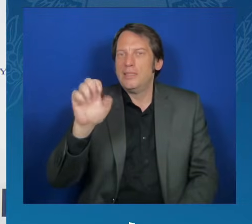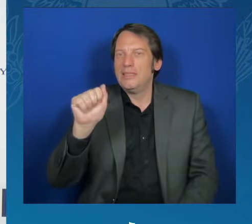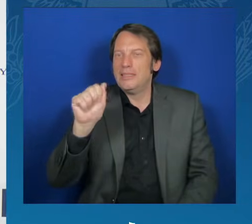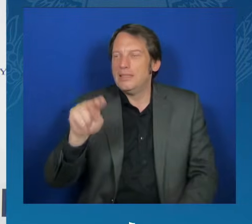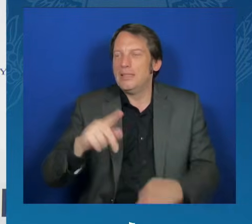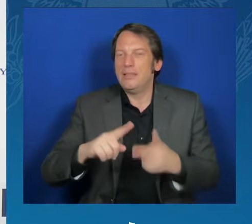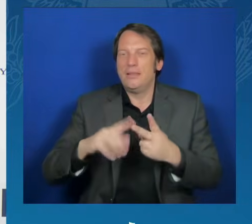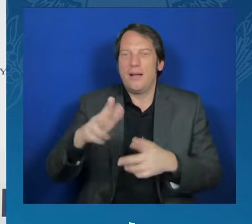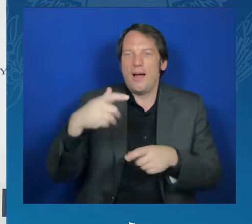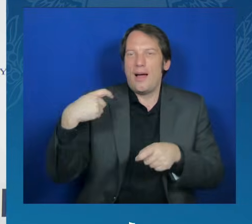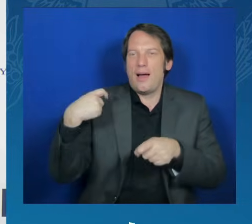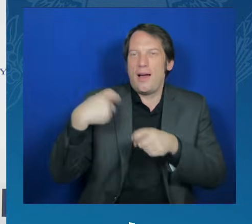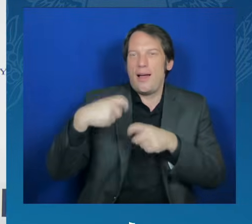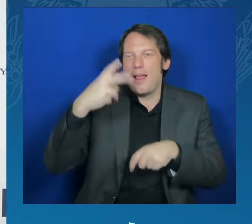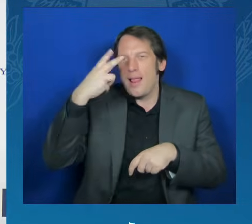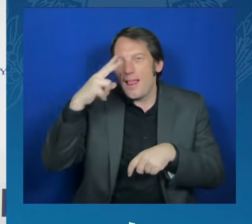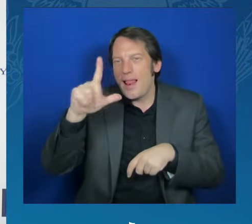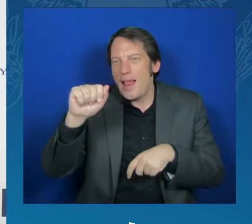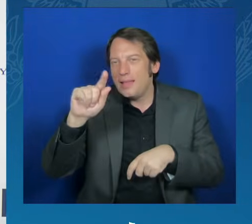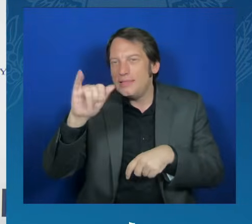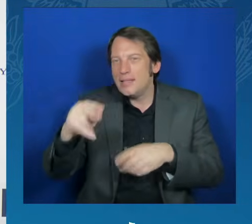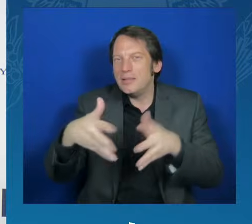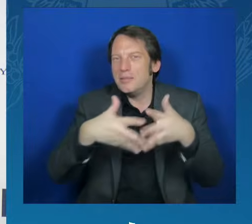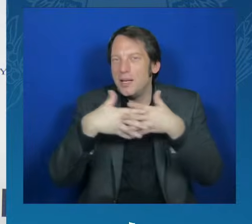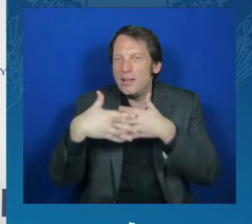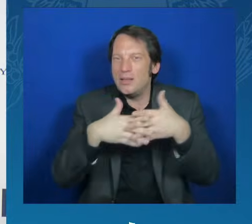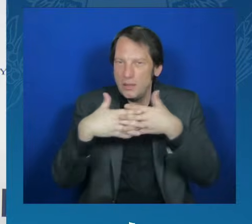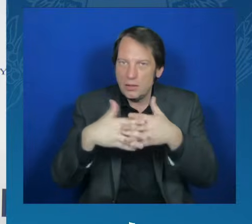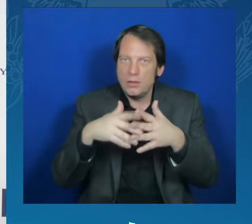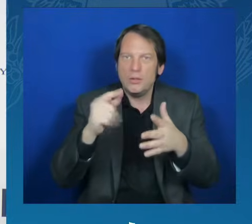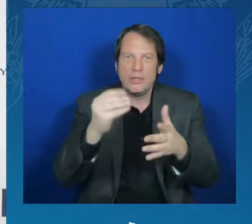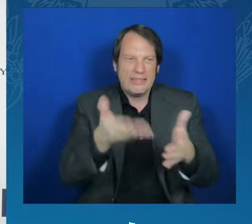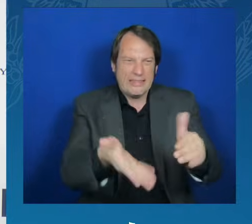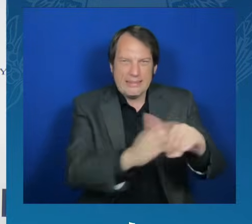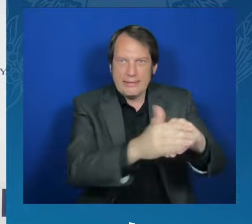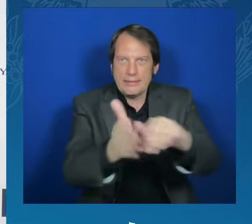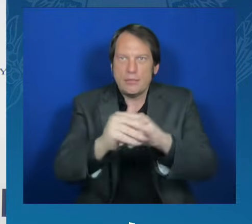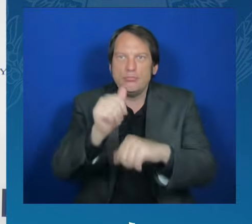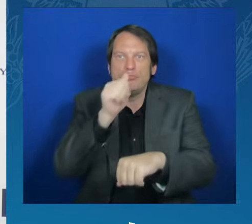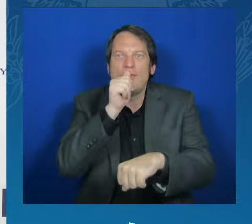and address the root causes of migration. And the Biden-Harris administration